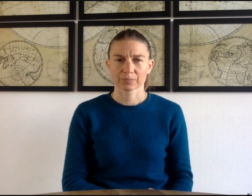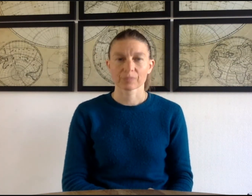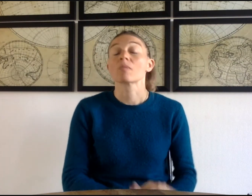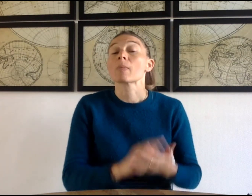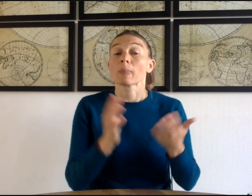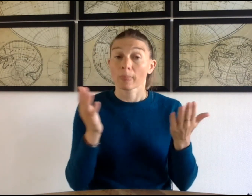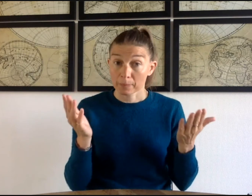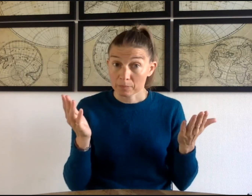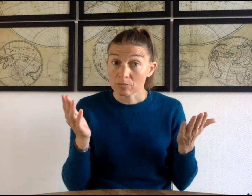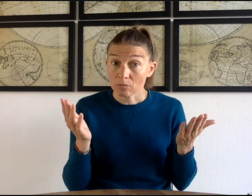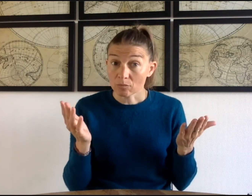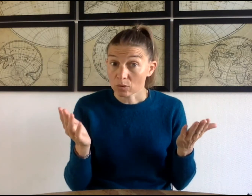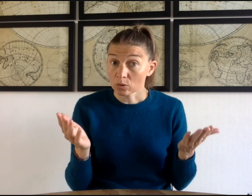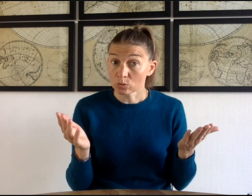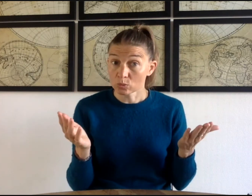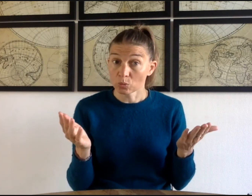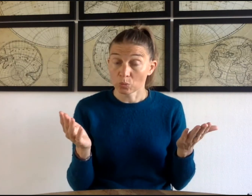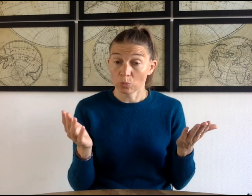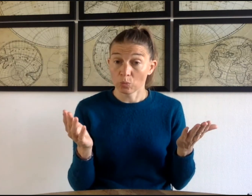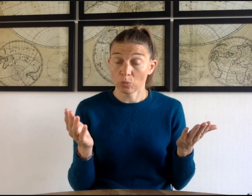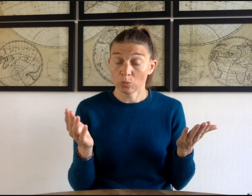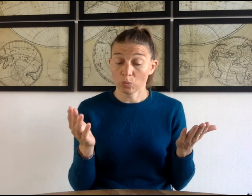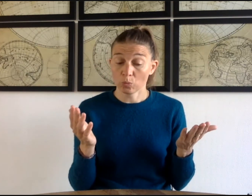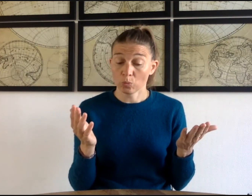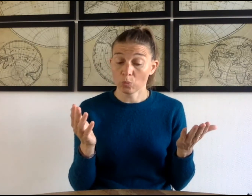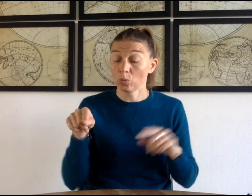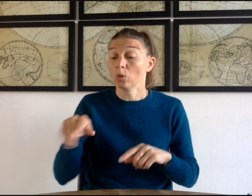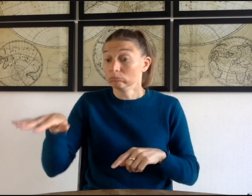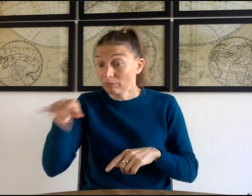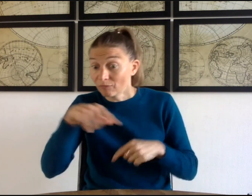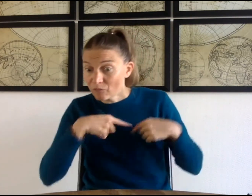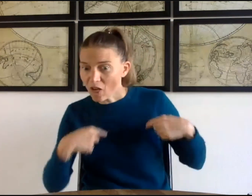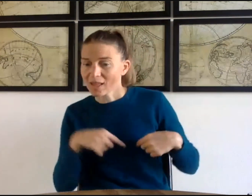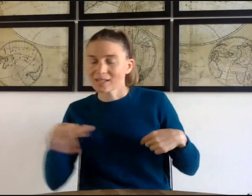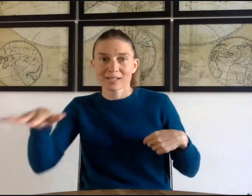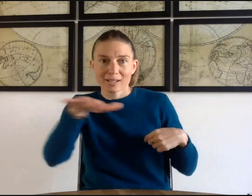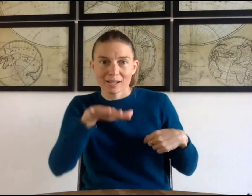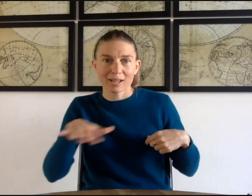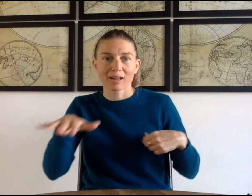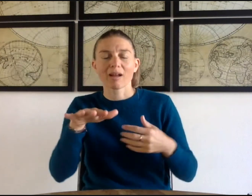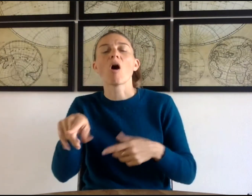than a working environment and then, often